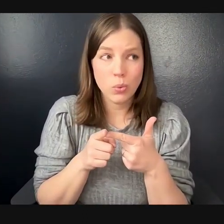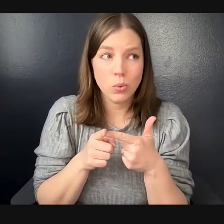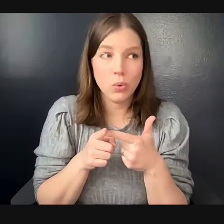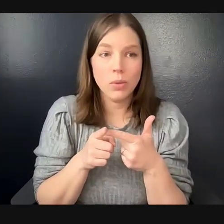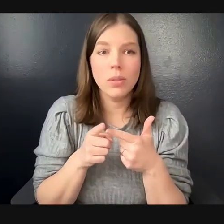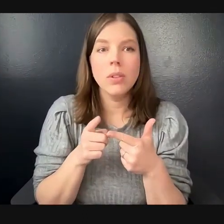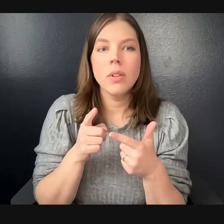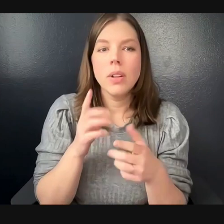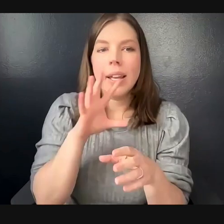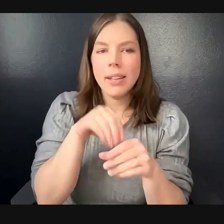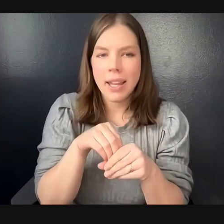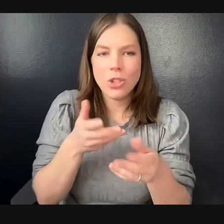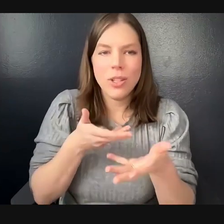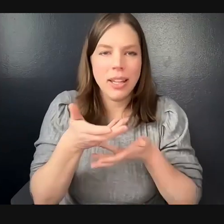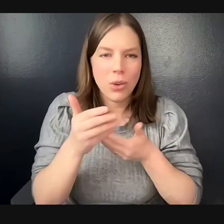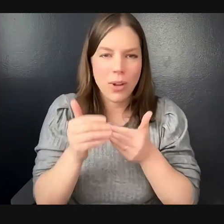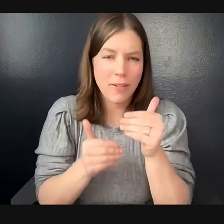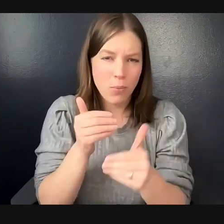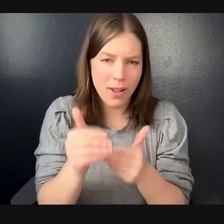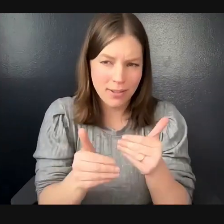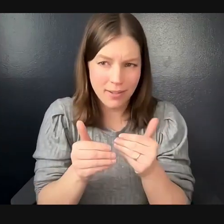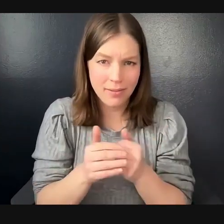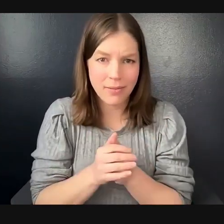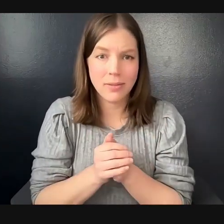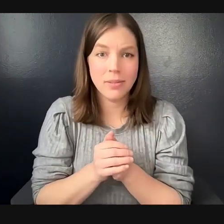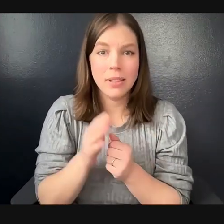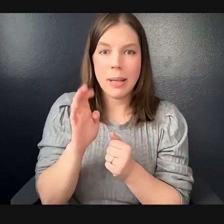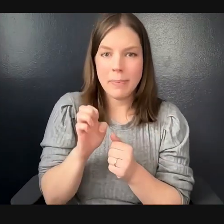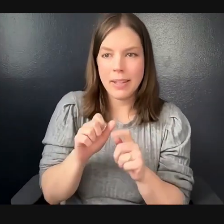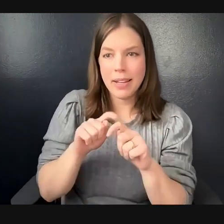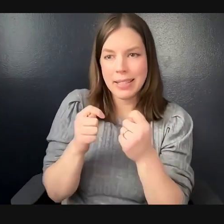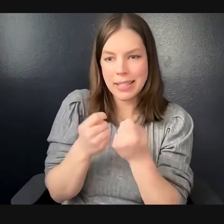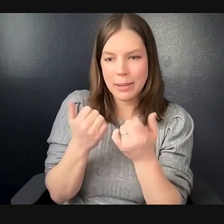Next, engage in the interactive process.